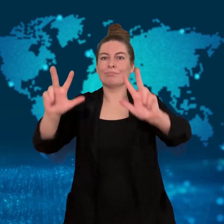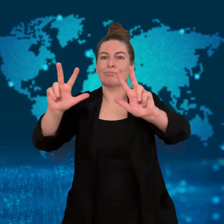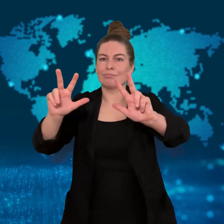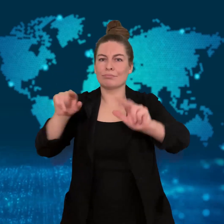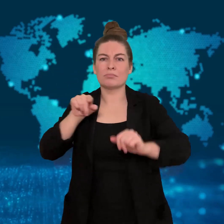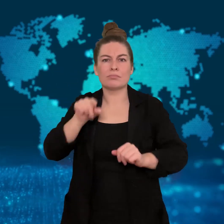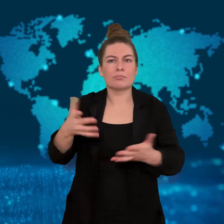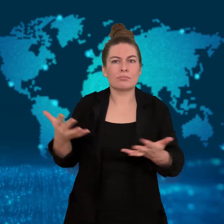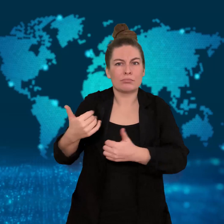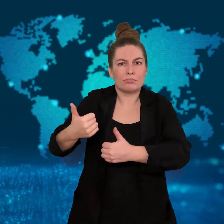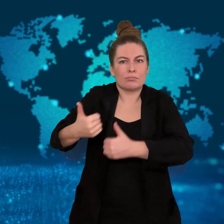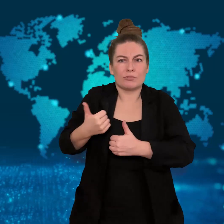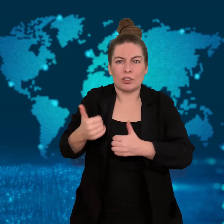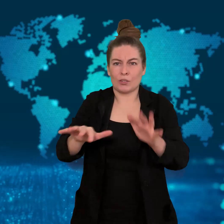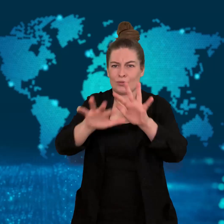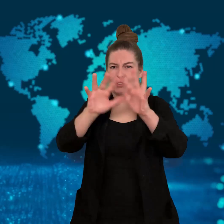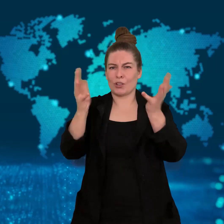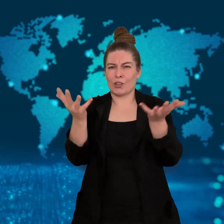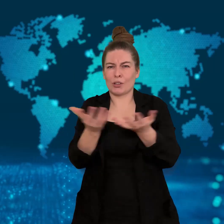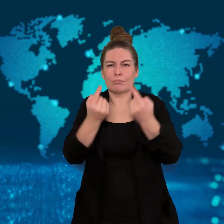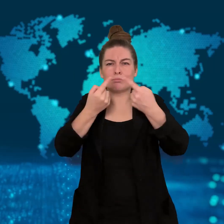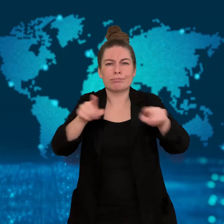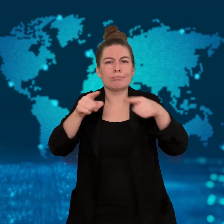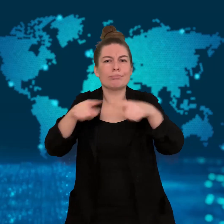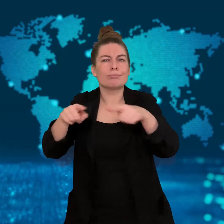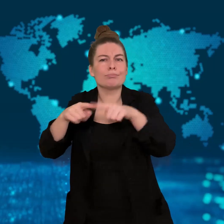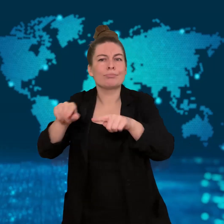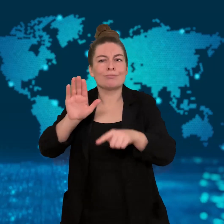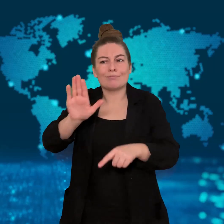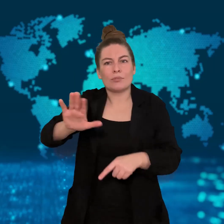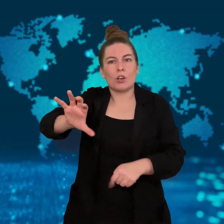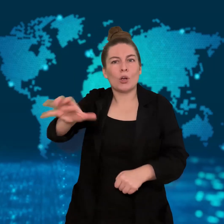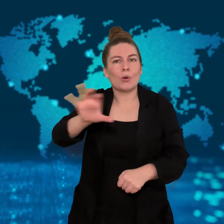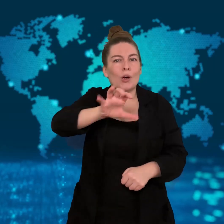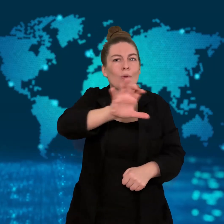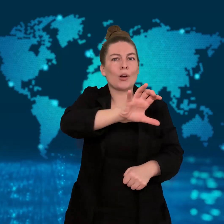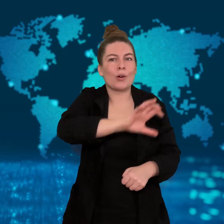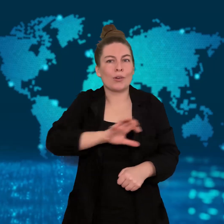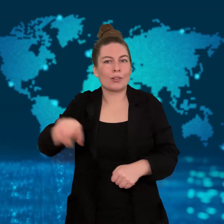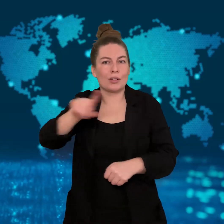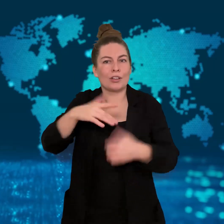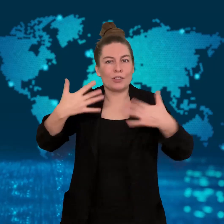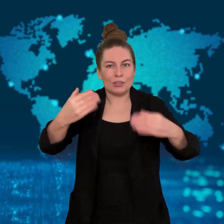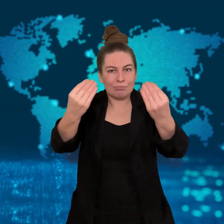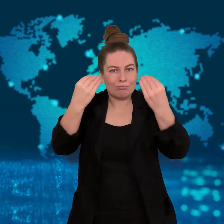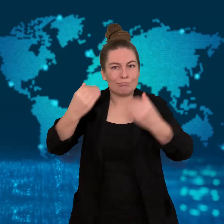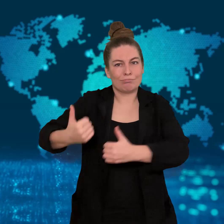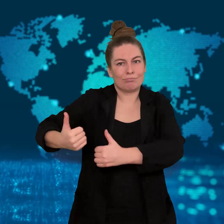They come from national armies all over the world.